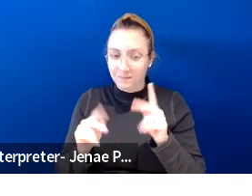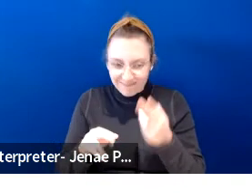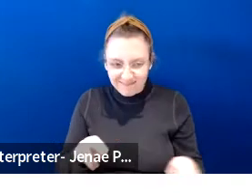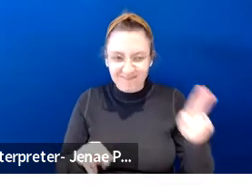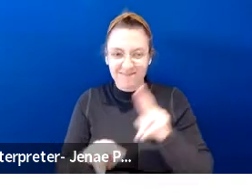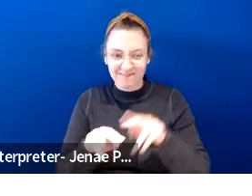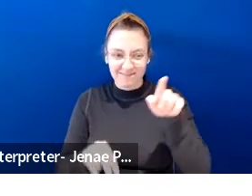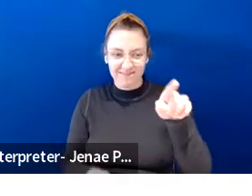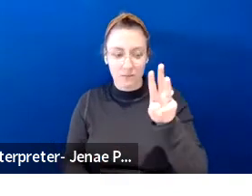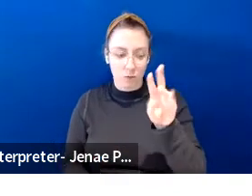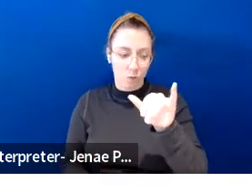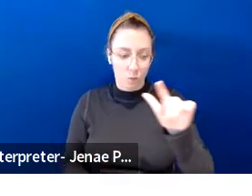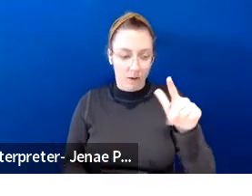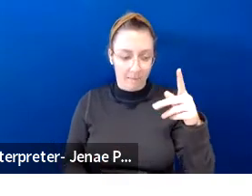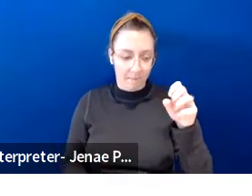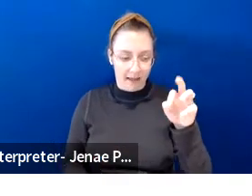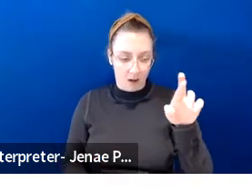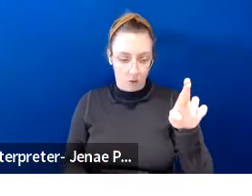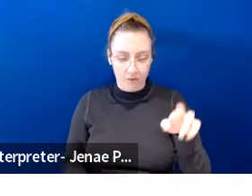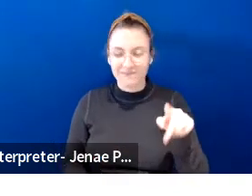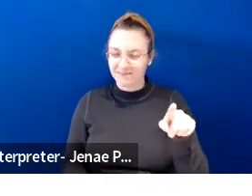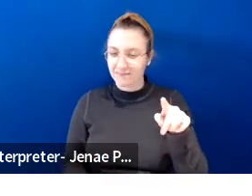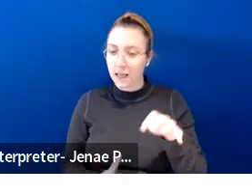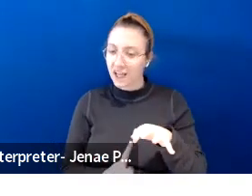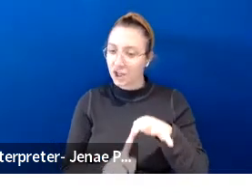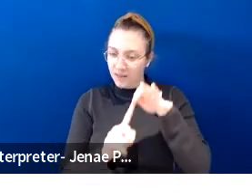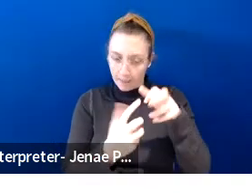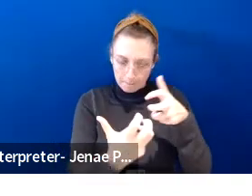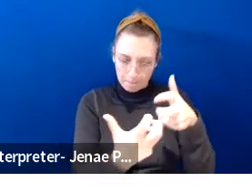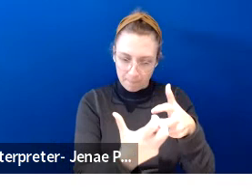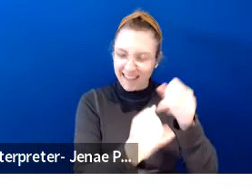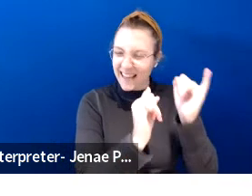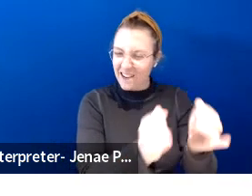so willpower is very unique to the person. And again, we want to explore that with ourselves,